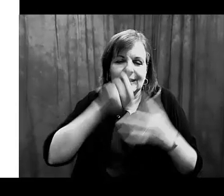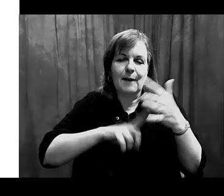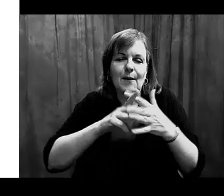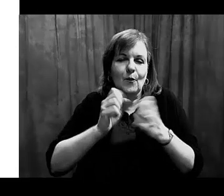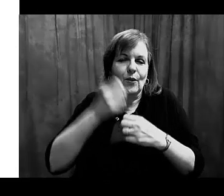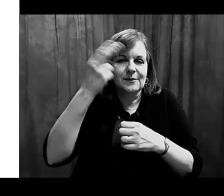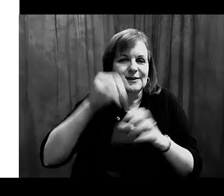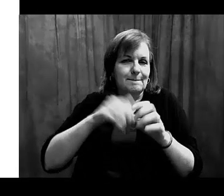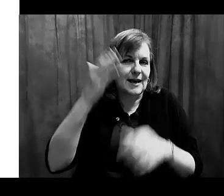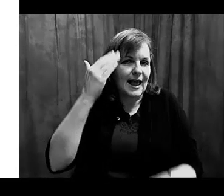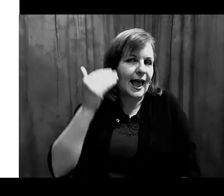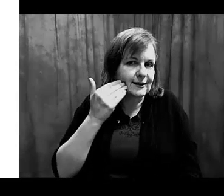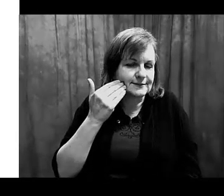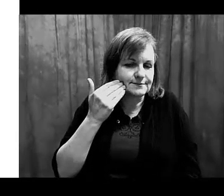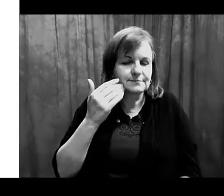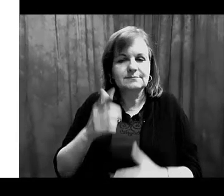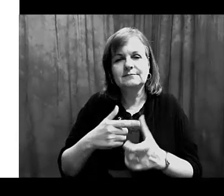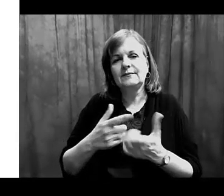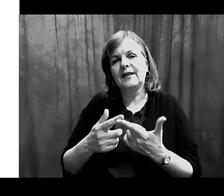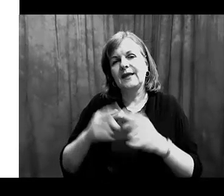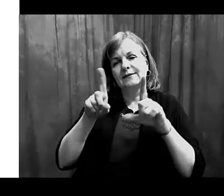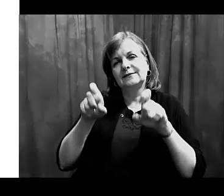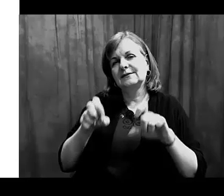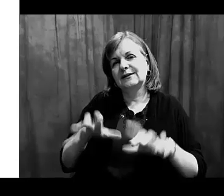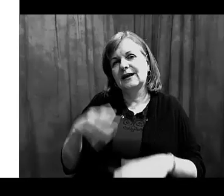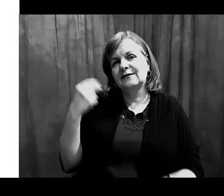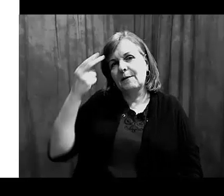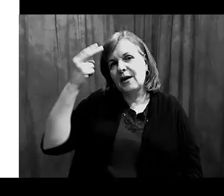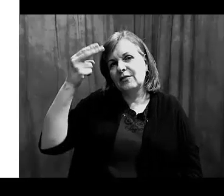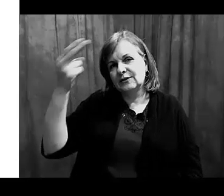a hypothesis in my head at least - I tested the hypothesis